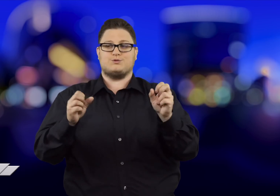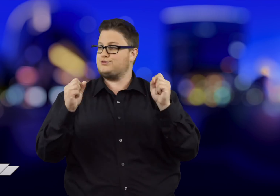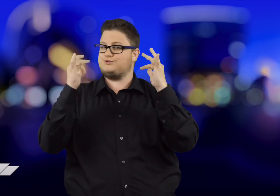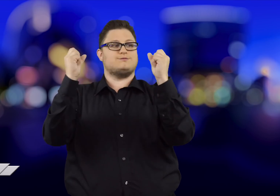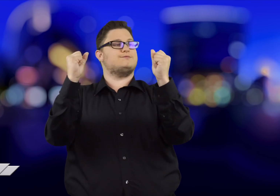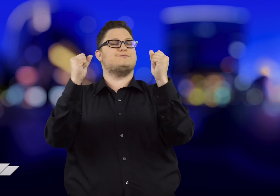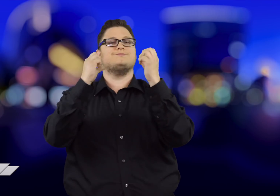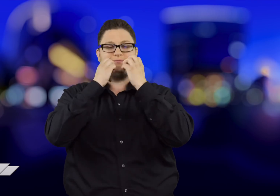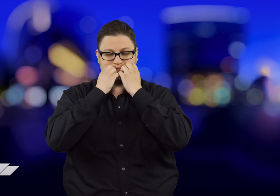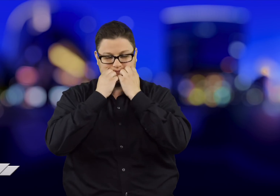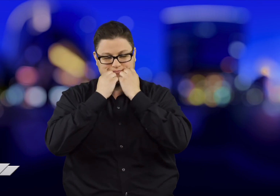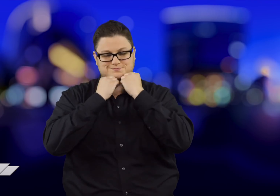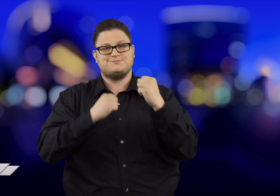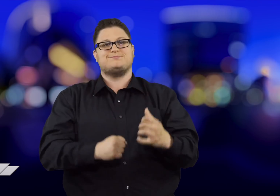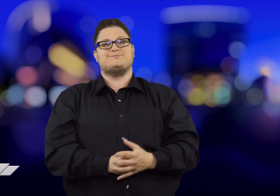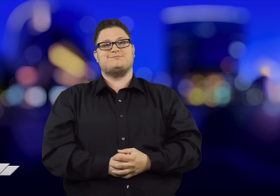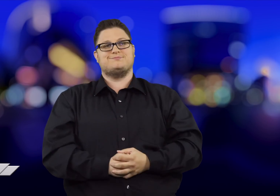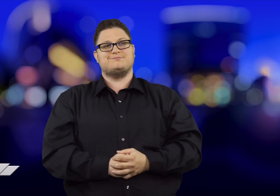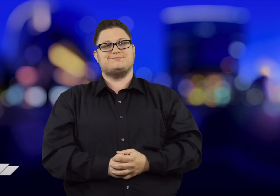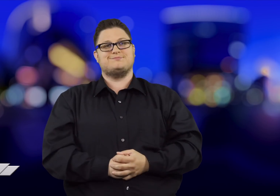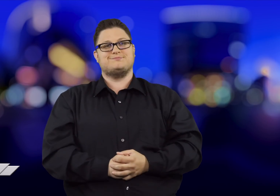Your language.